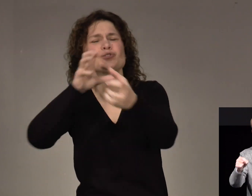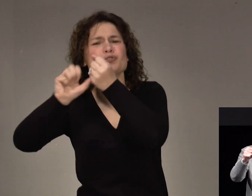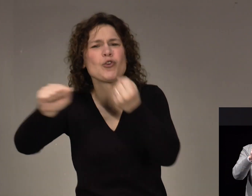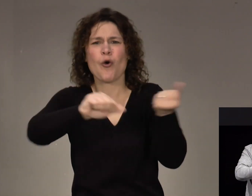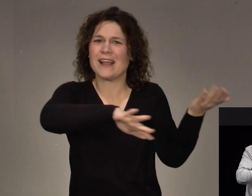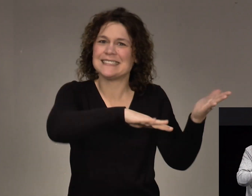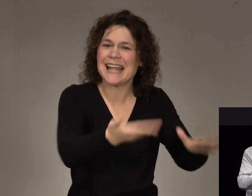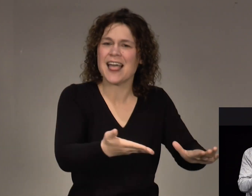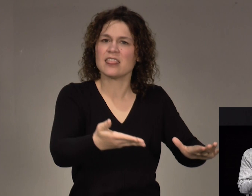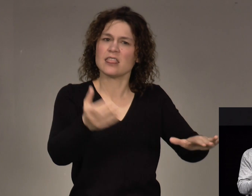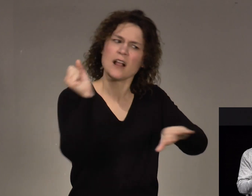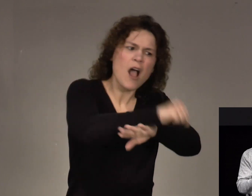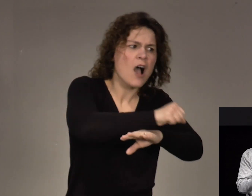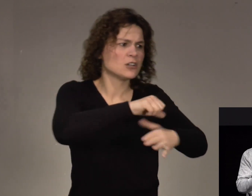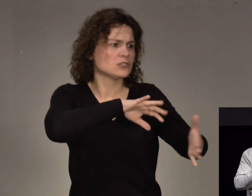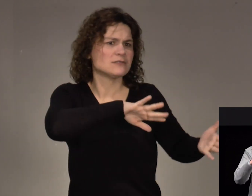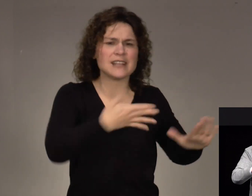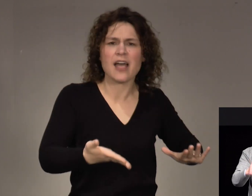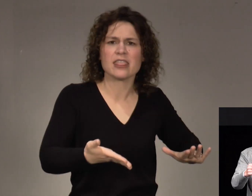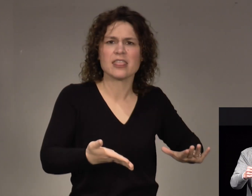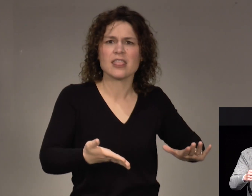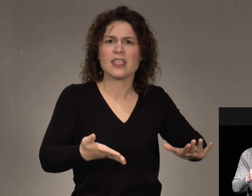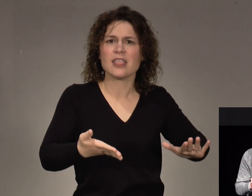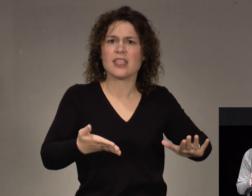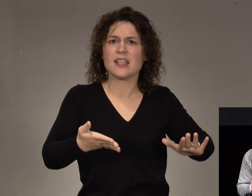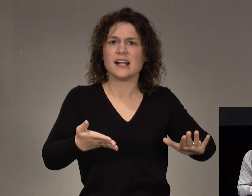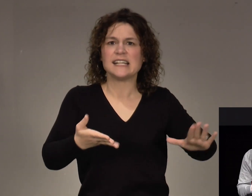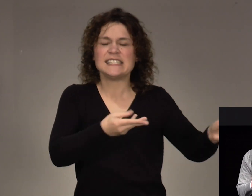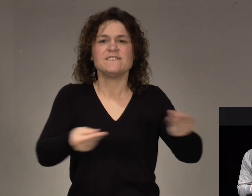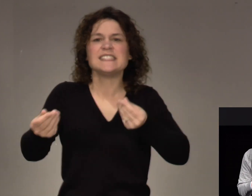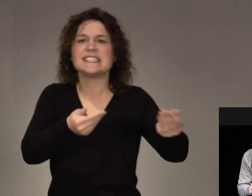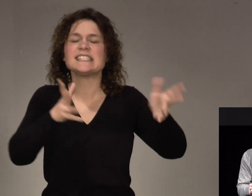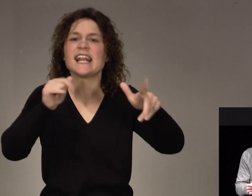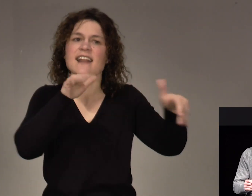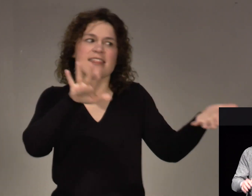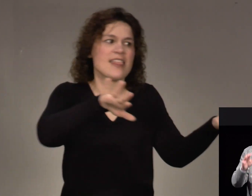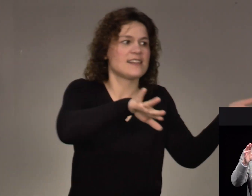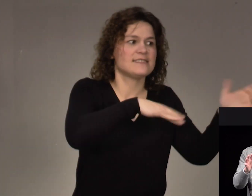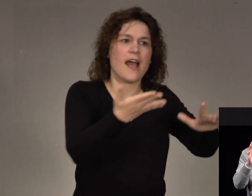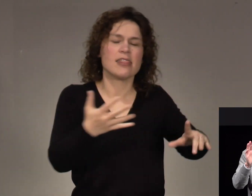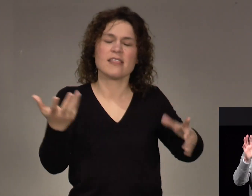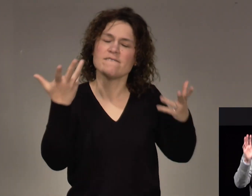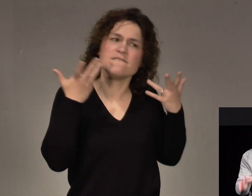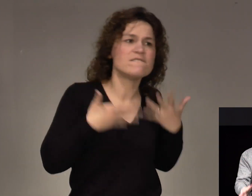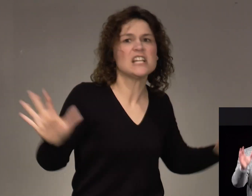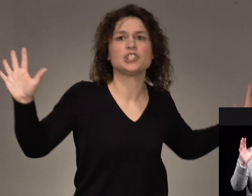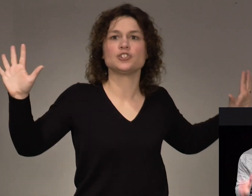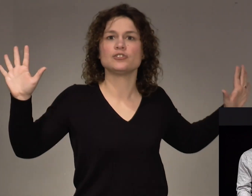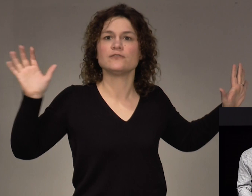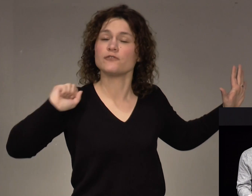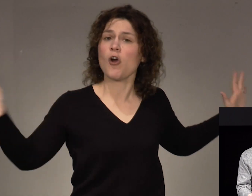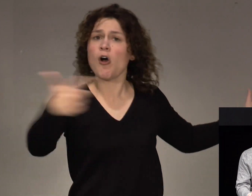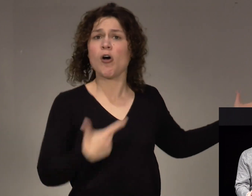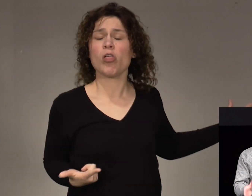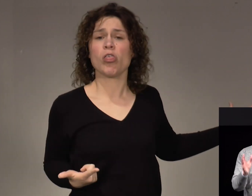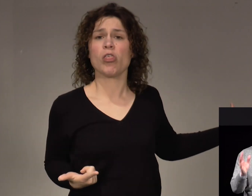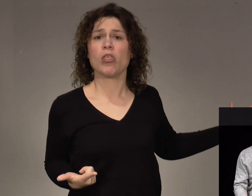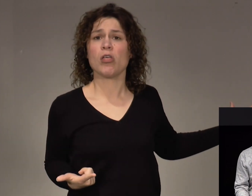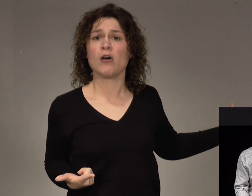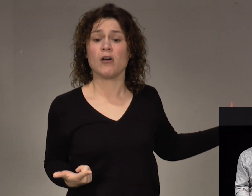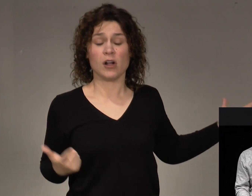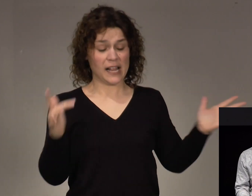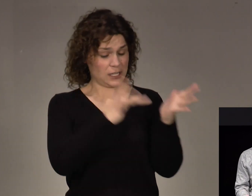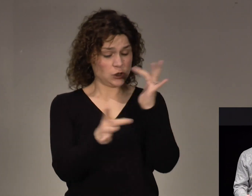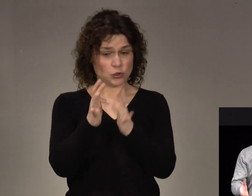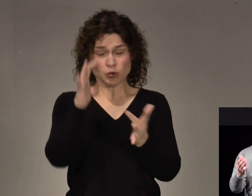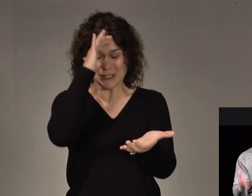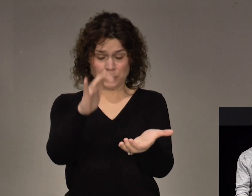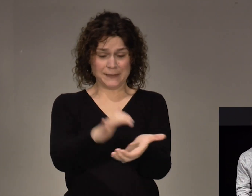death, facilitated the death of death. At at ground zero of Christianity is death.